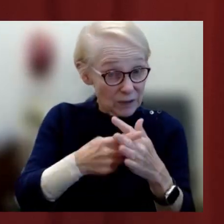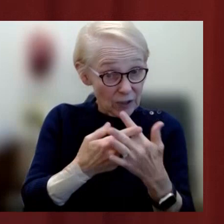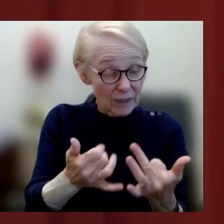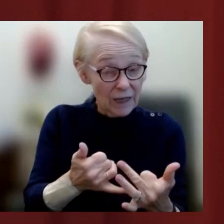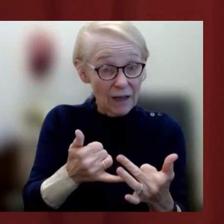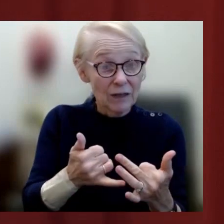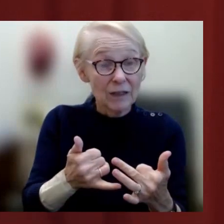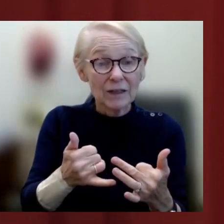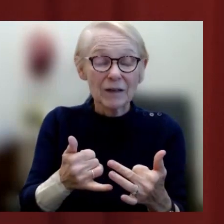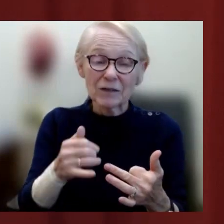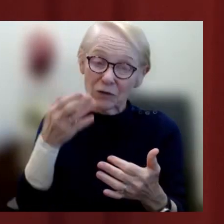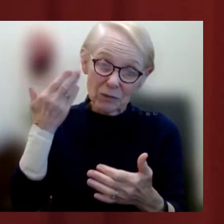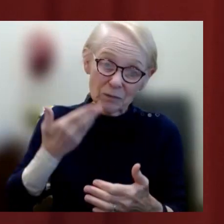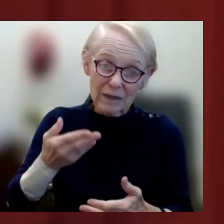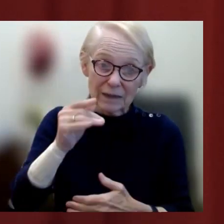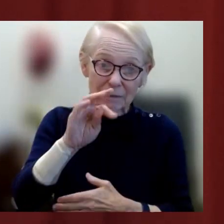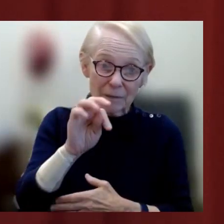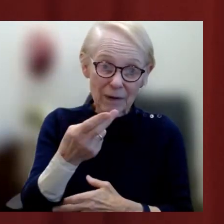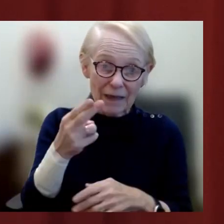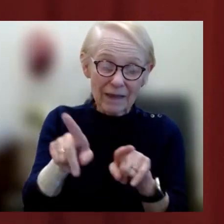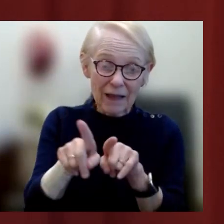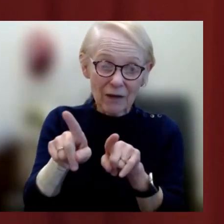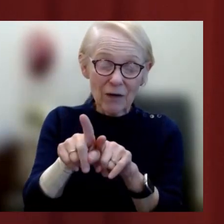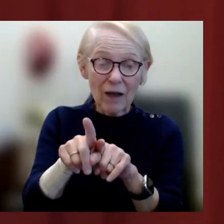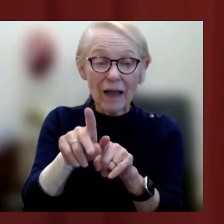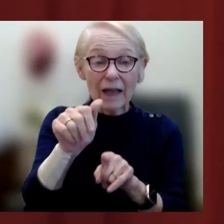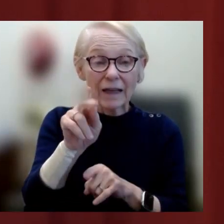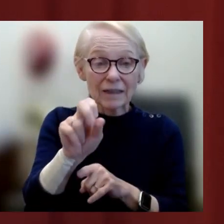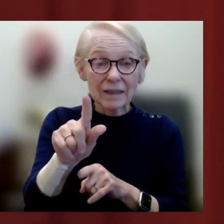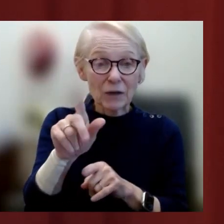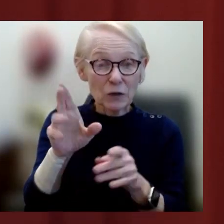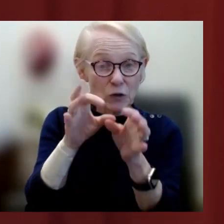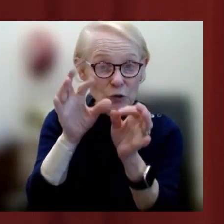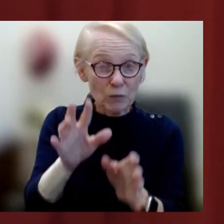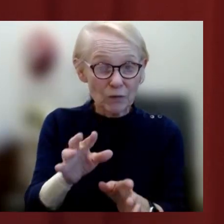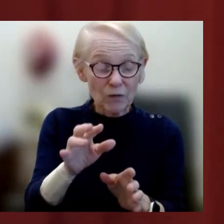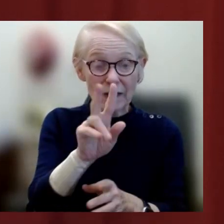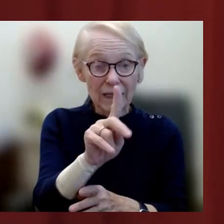Miss Beth who is our American Sign Language interpreter from the Keystone deaf and hard